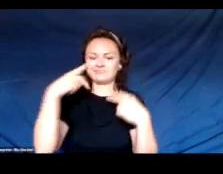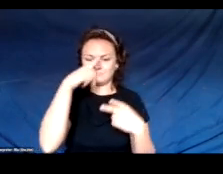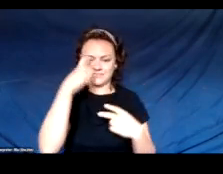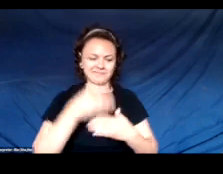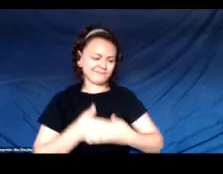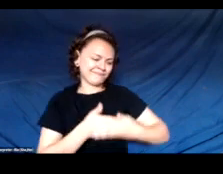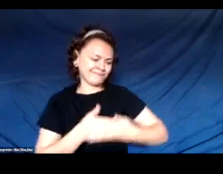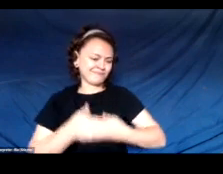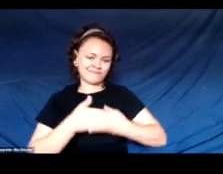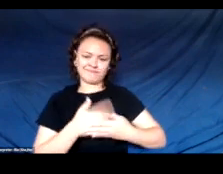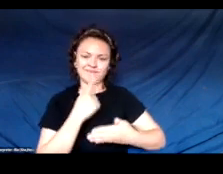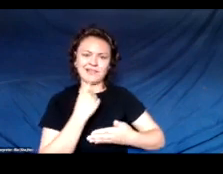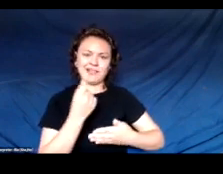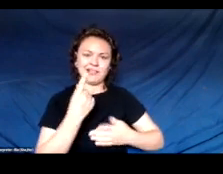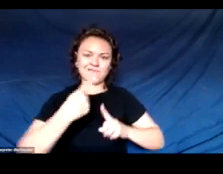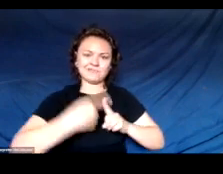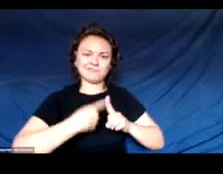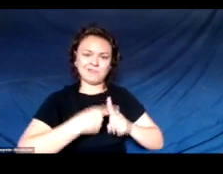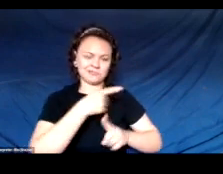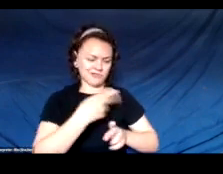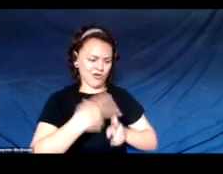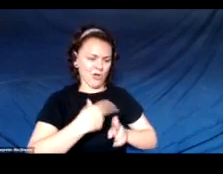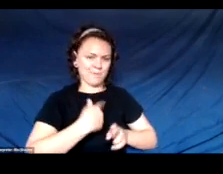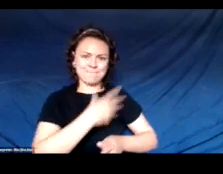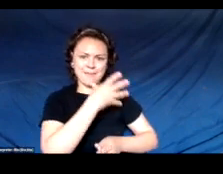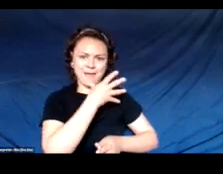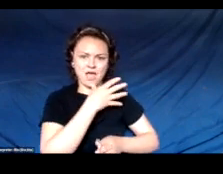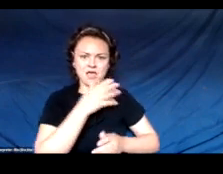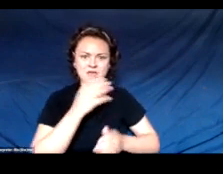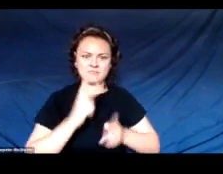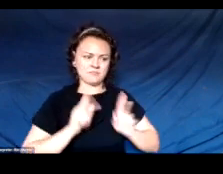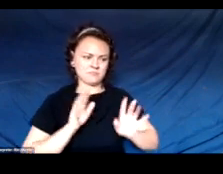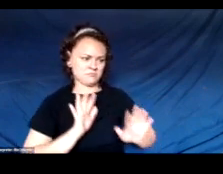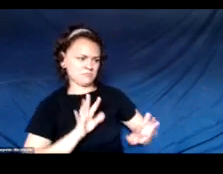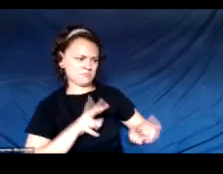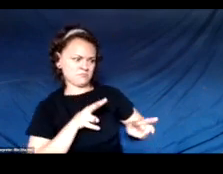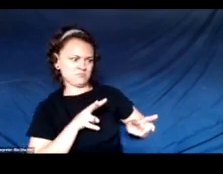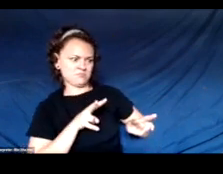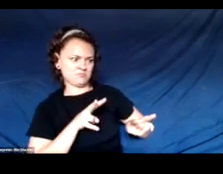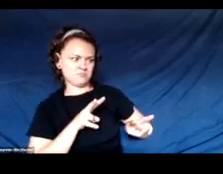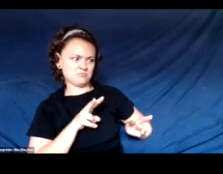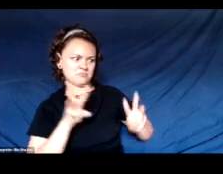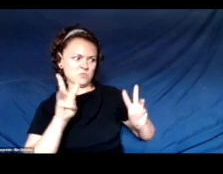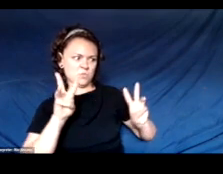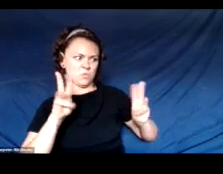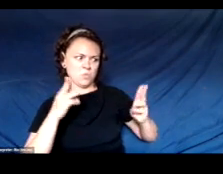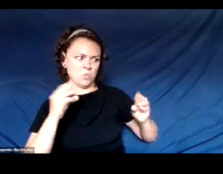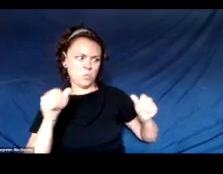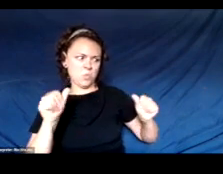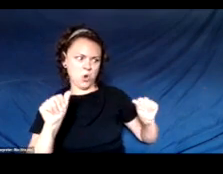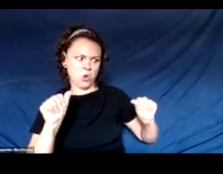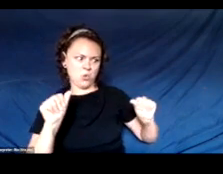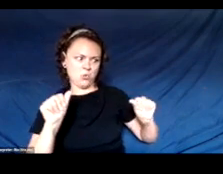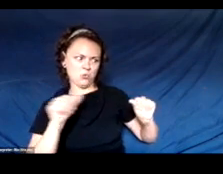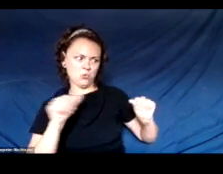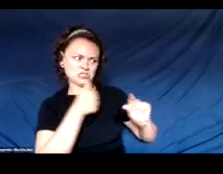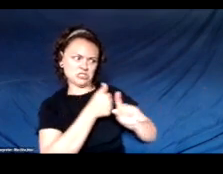mom and they're just like whoa, you know? Like he's his mom and I'm like,